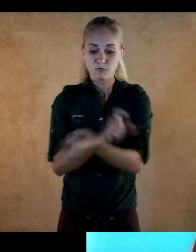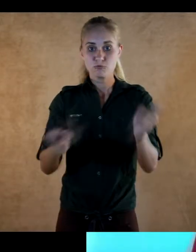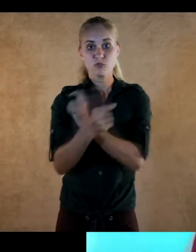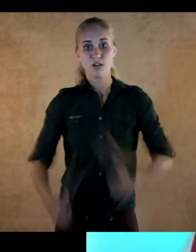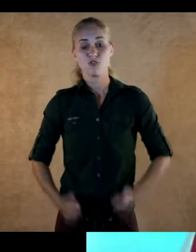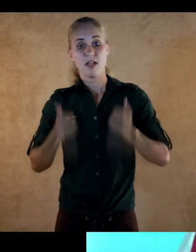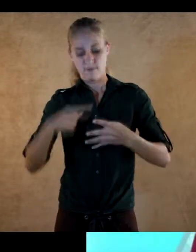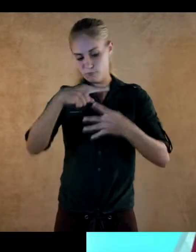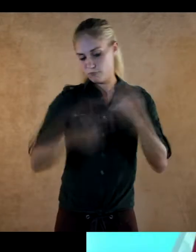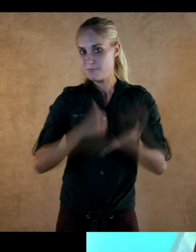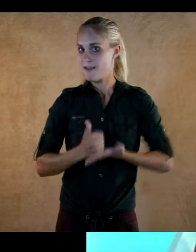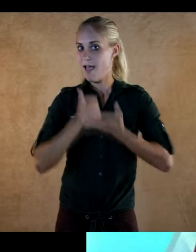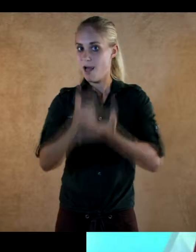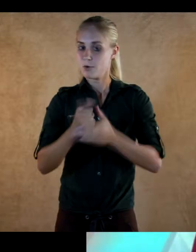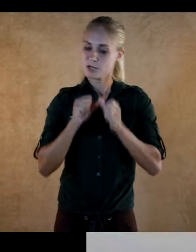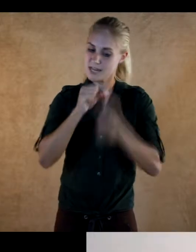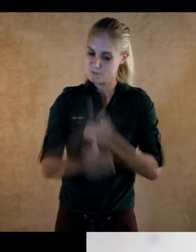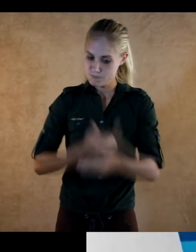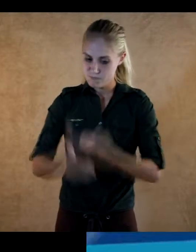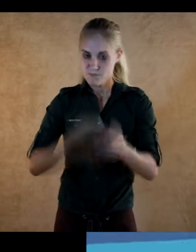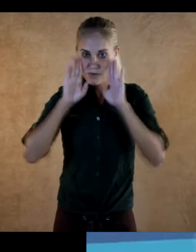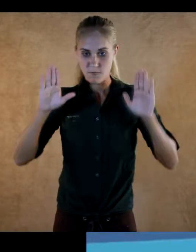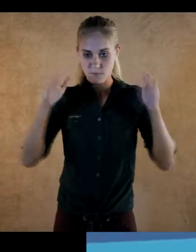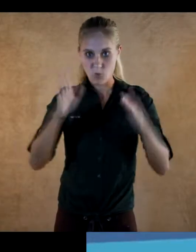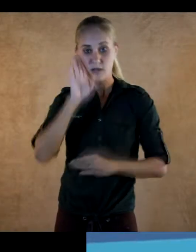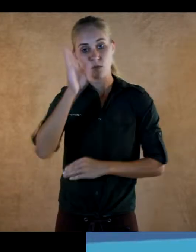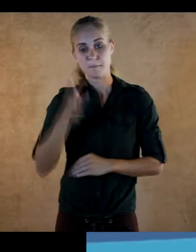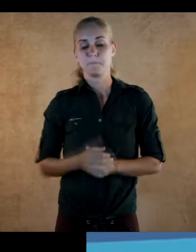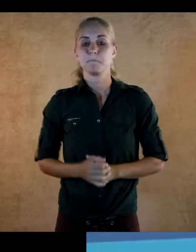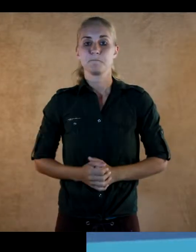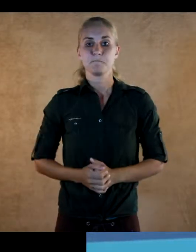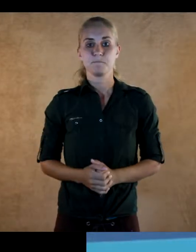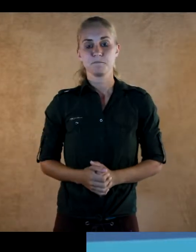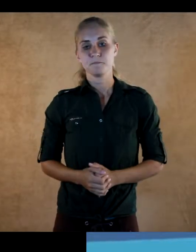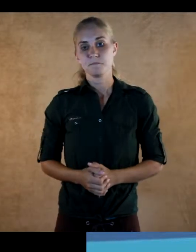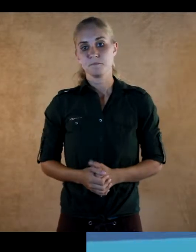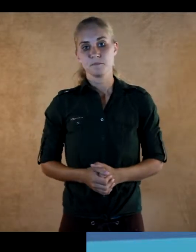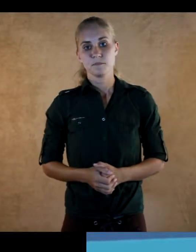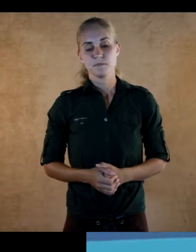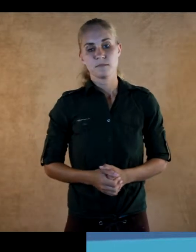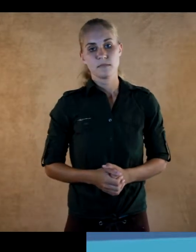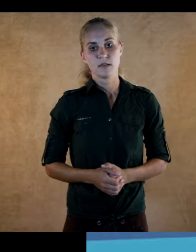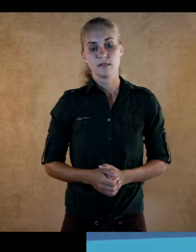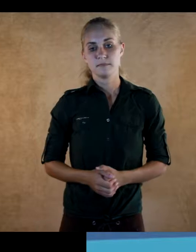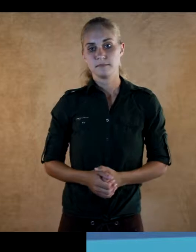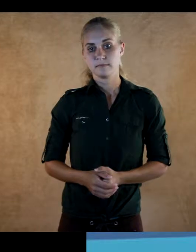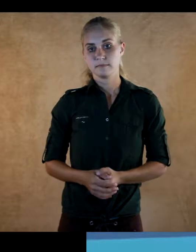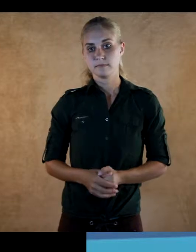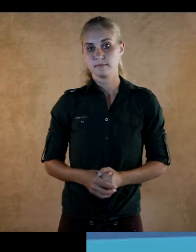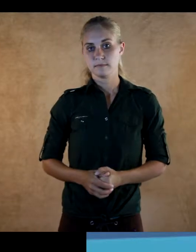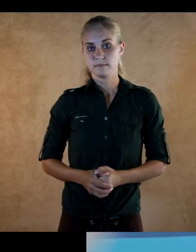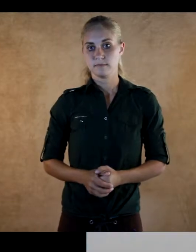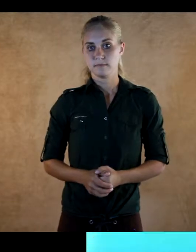These things will help you keep that momentum going.